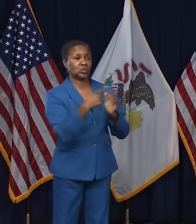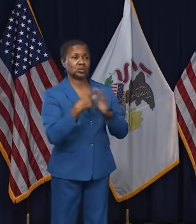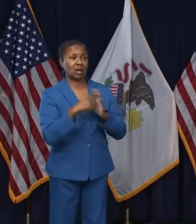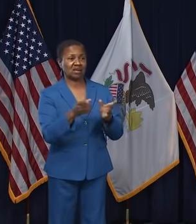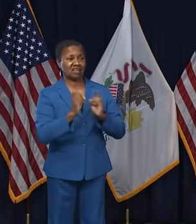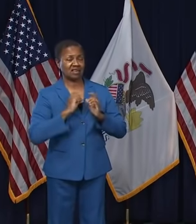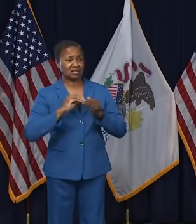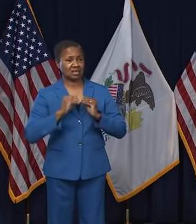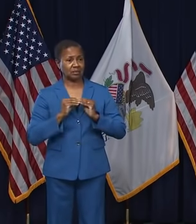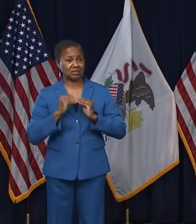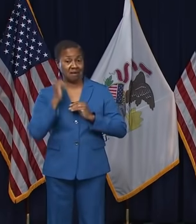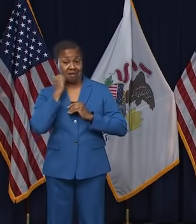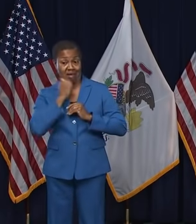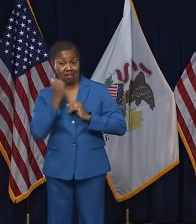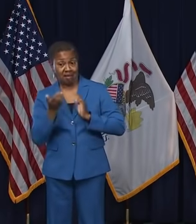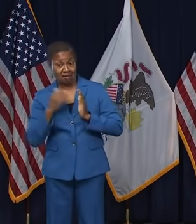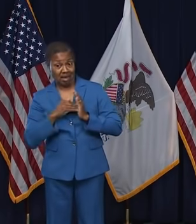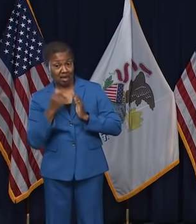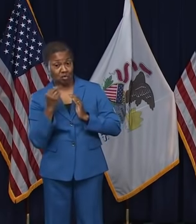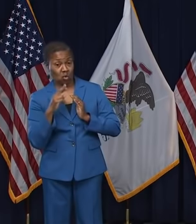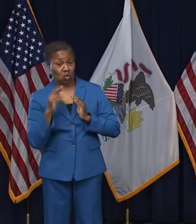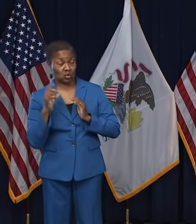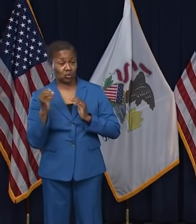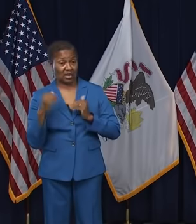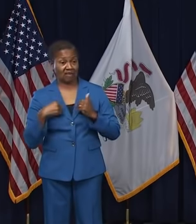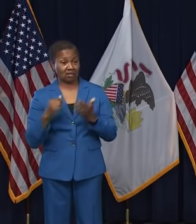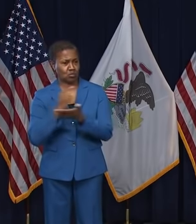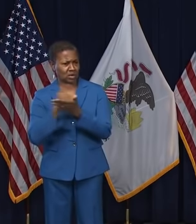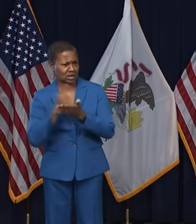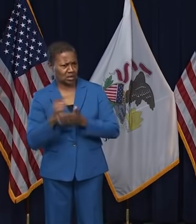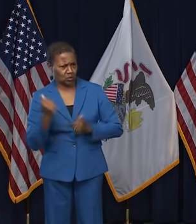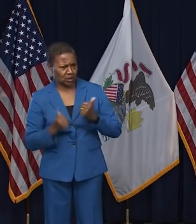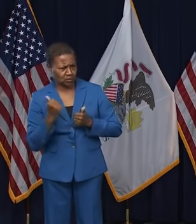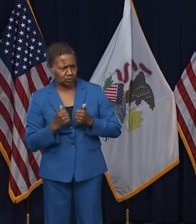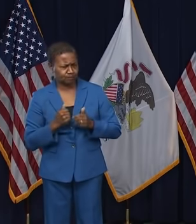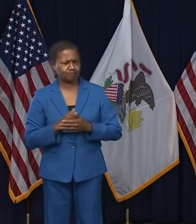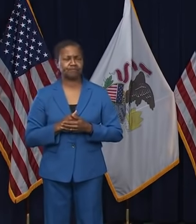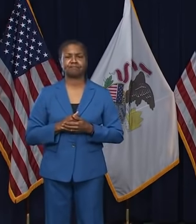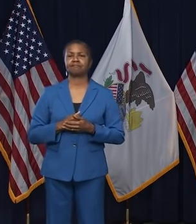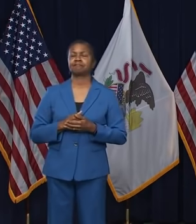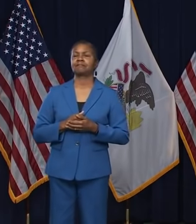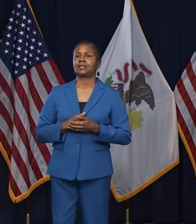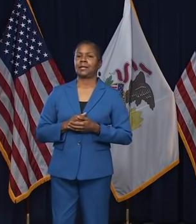people safe. What do you want